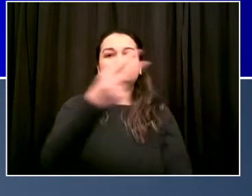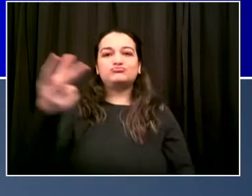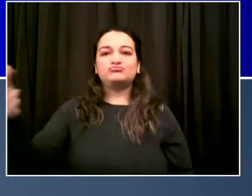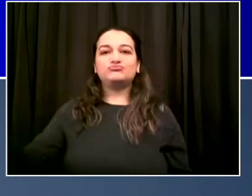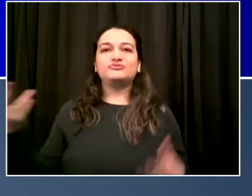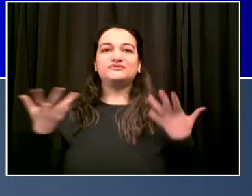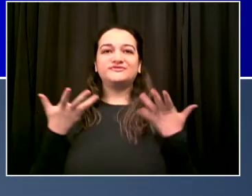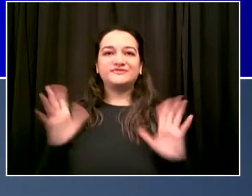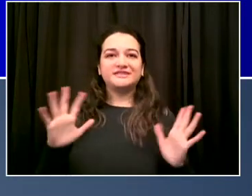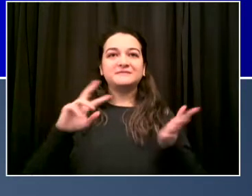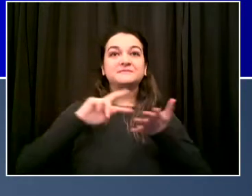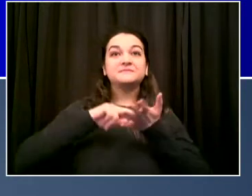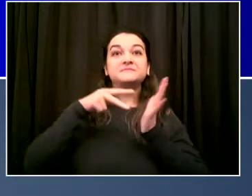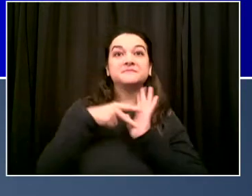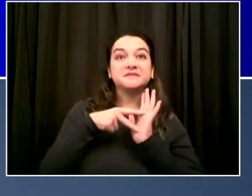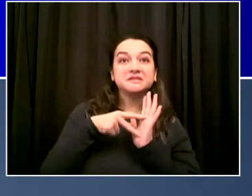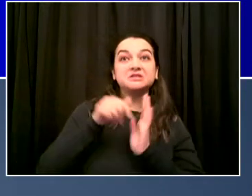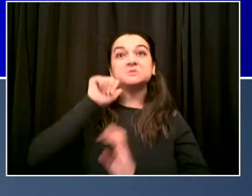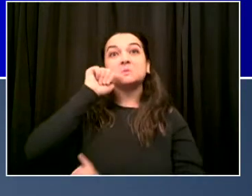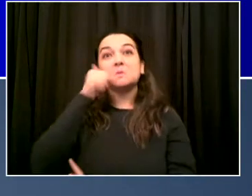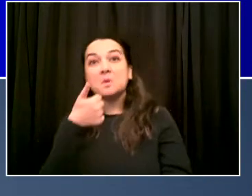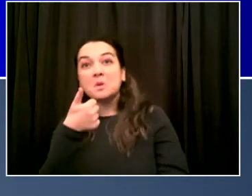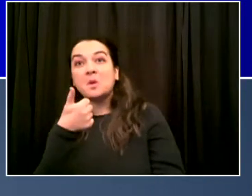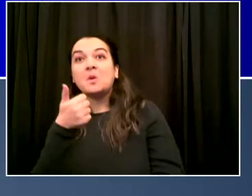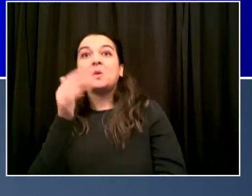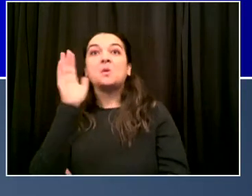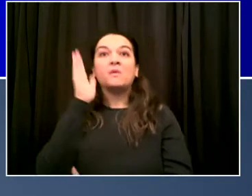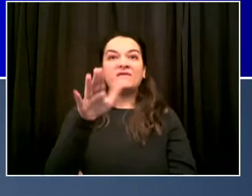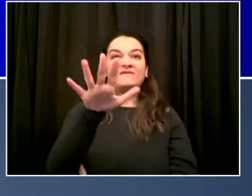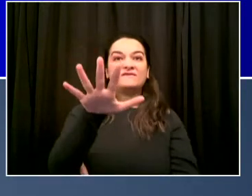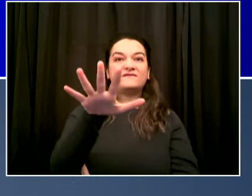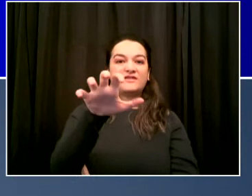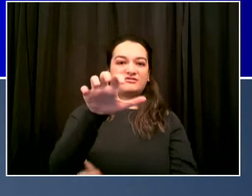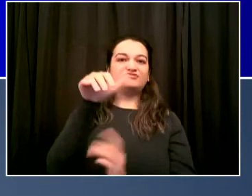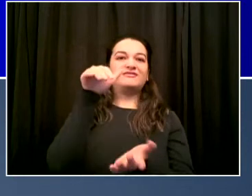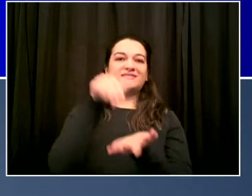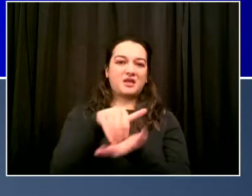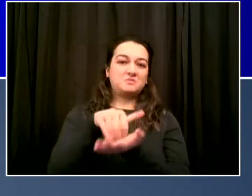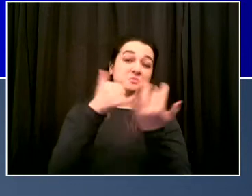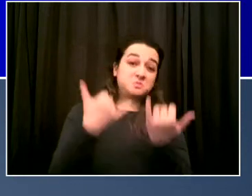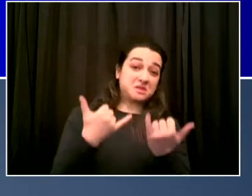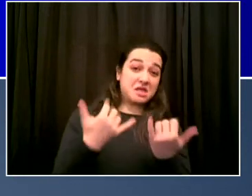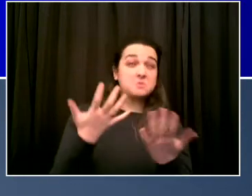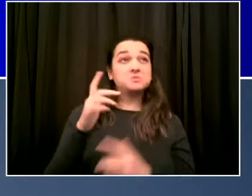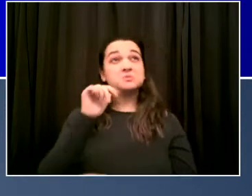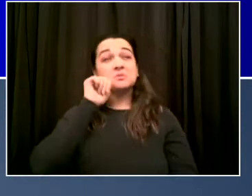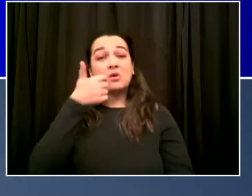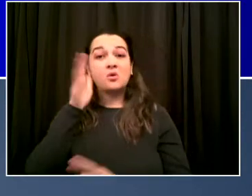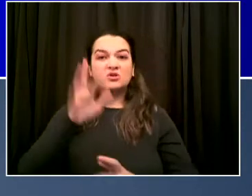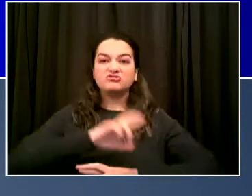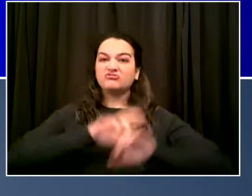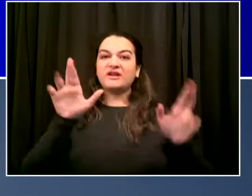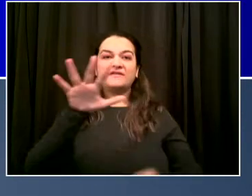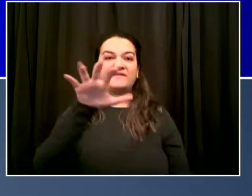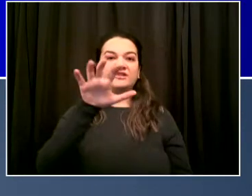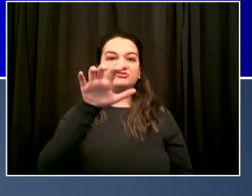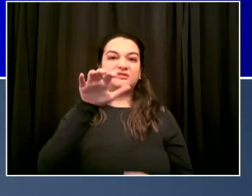NEW YORK CITY.